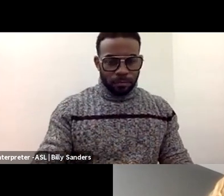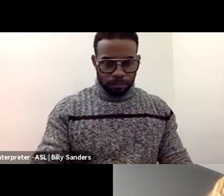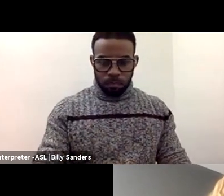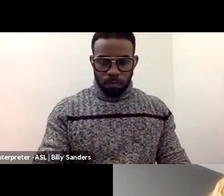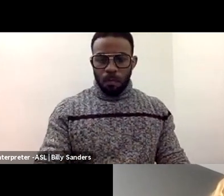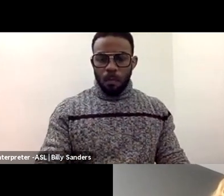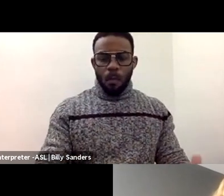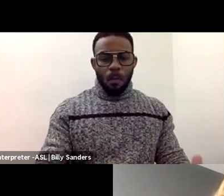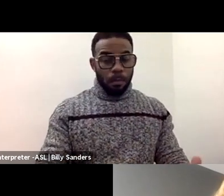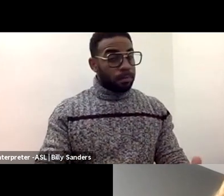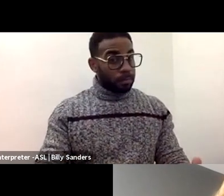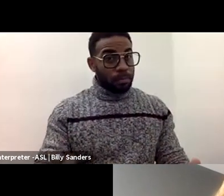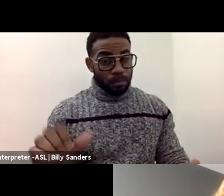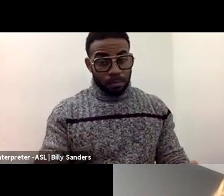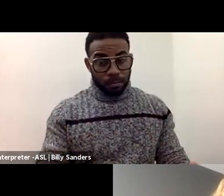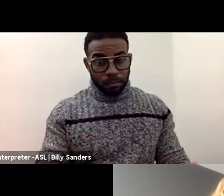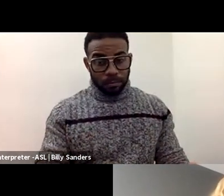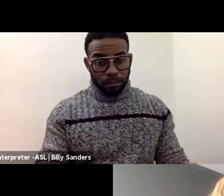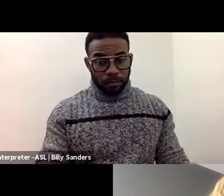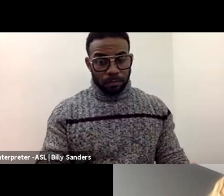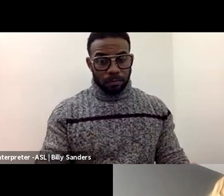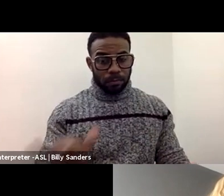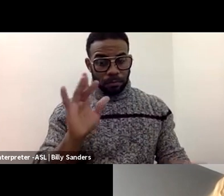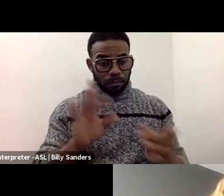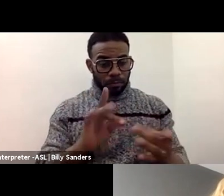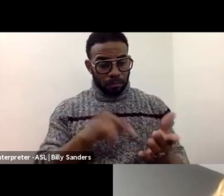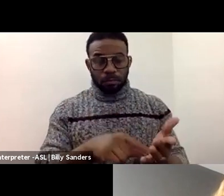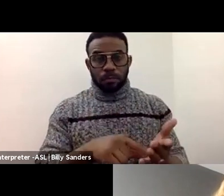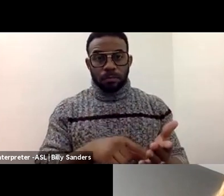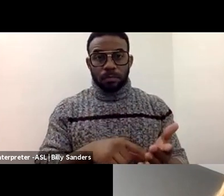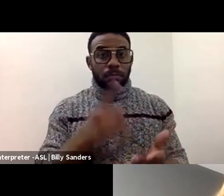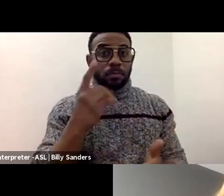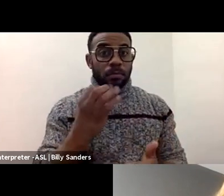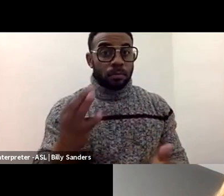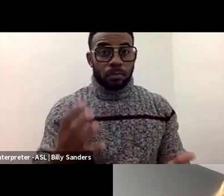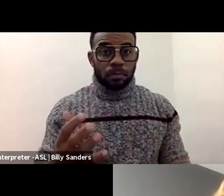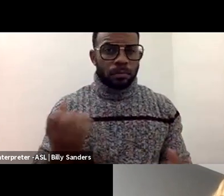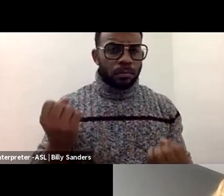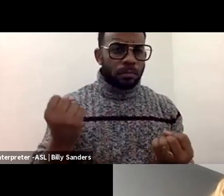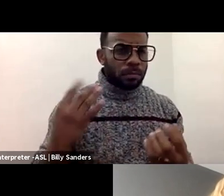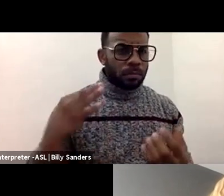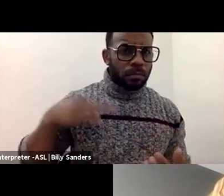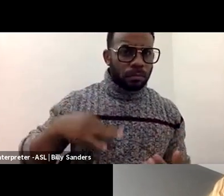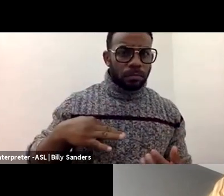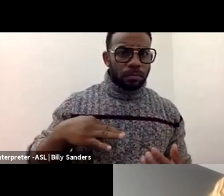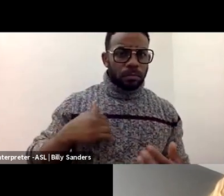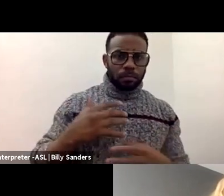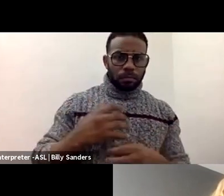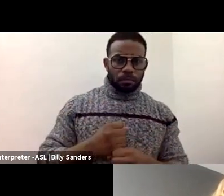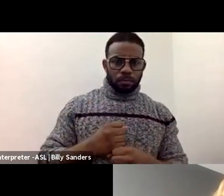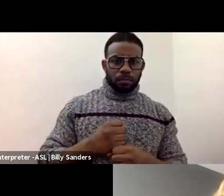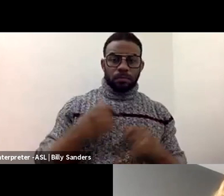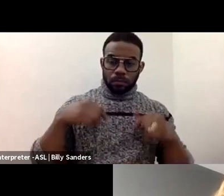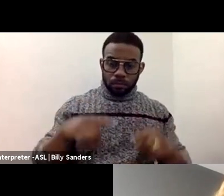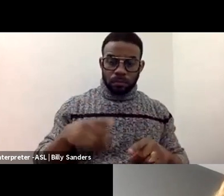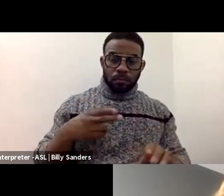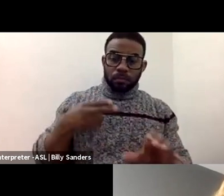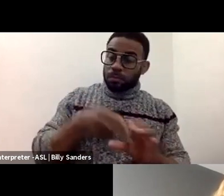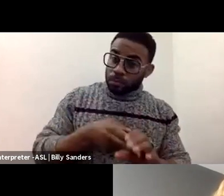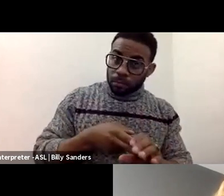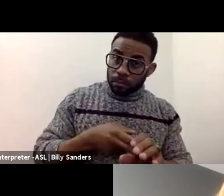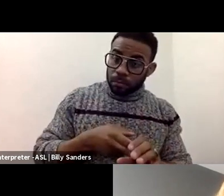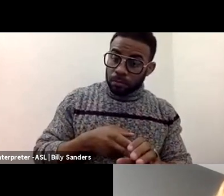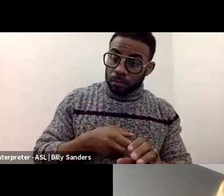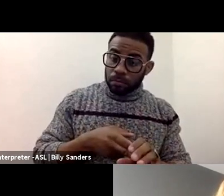And yes, so I would say that one of the many benefits I received while participating in